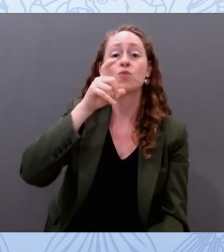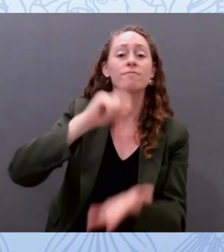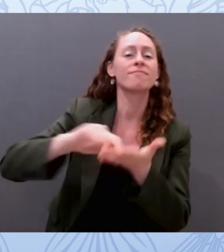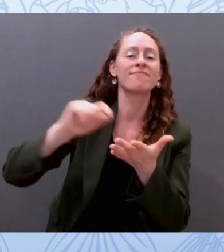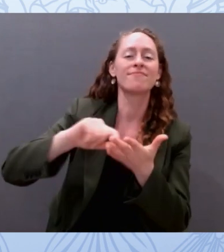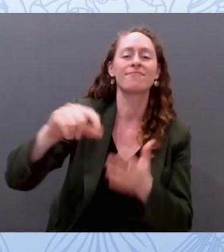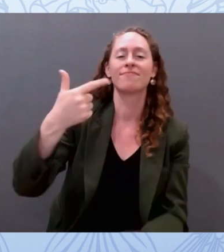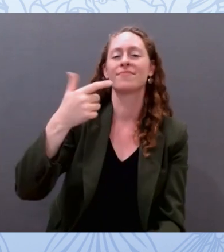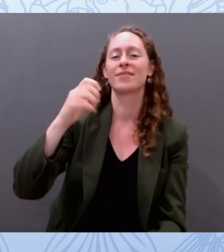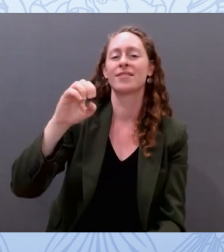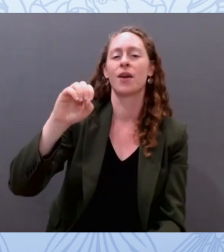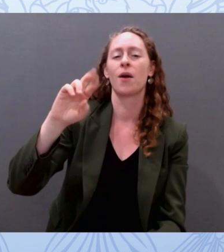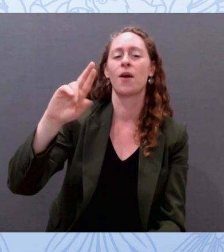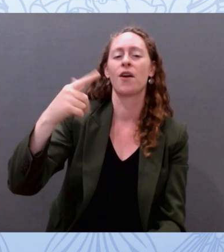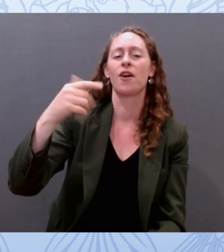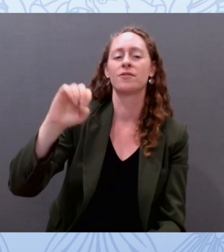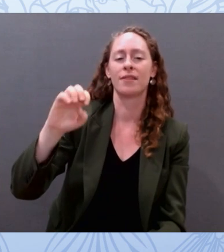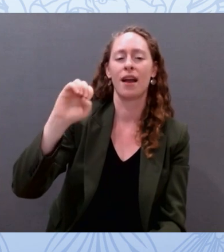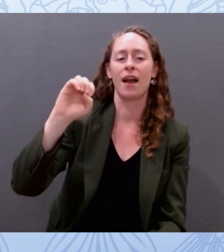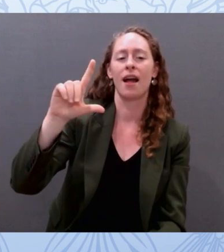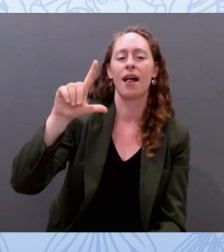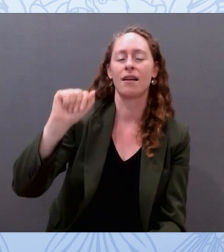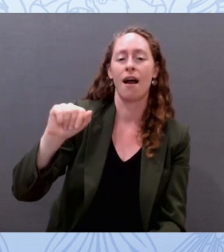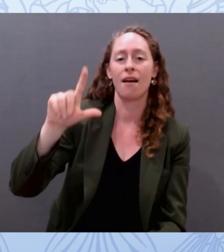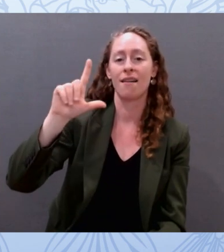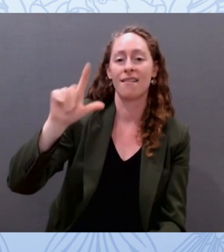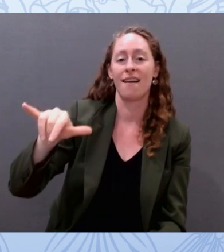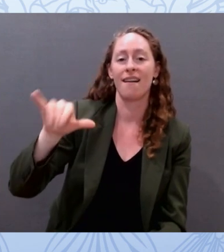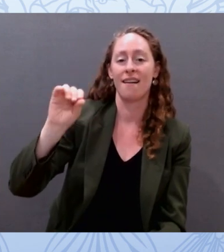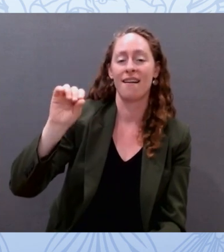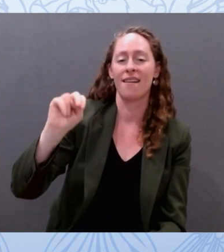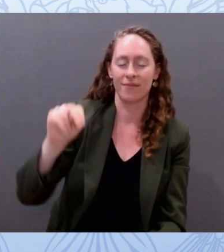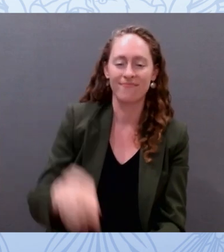but in sensations and experiences and memories.